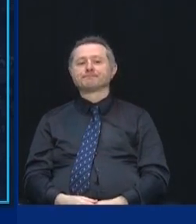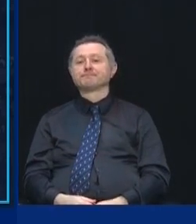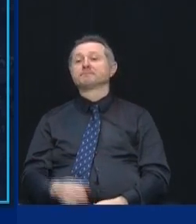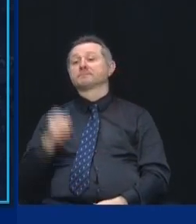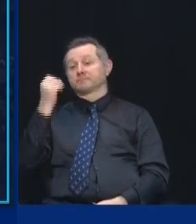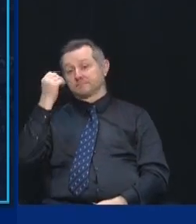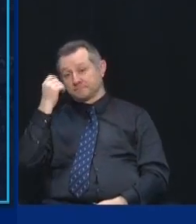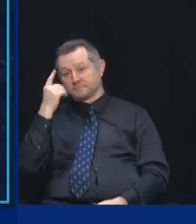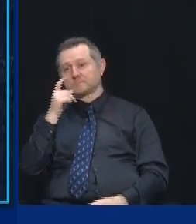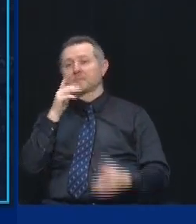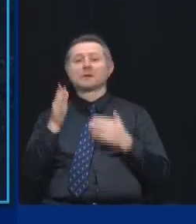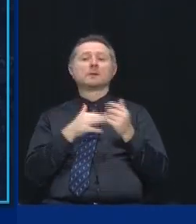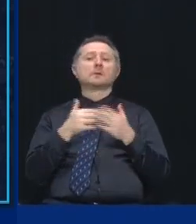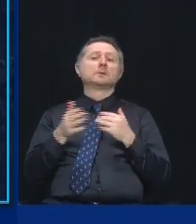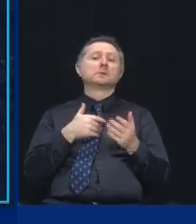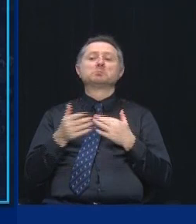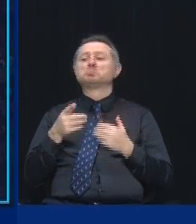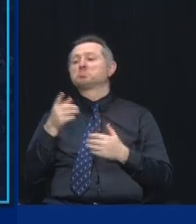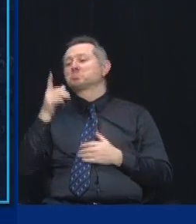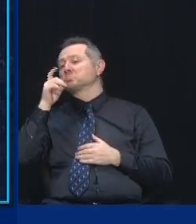IF THE CDC CHANGES THEIR GUIDANCE, THEN WE'LL CHANGE OUR GUIDANCE.